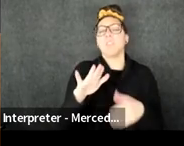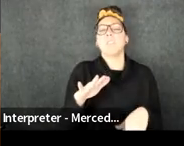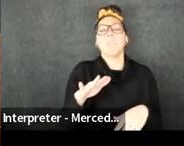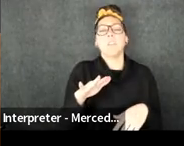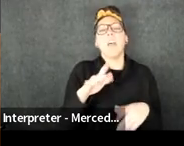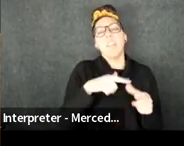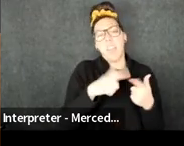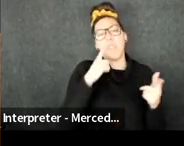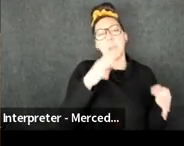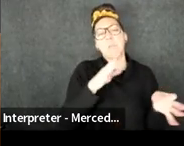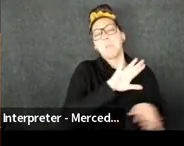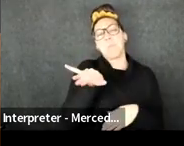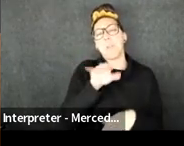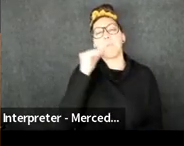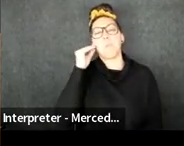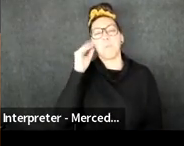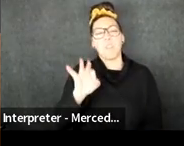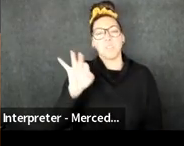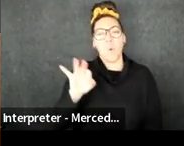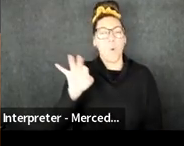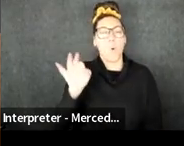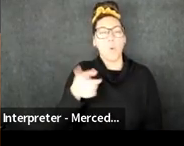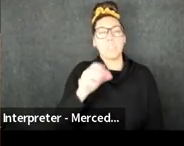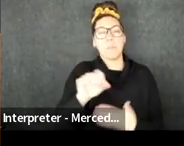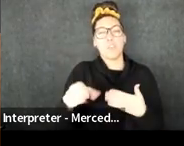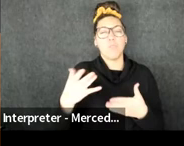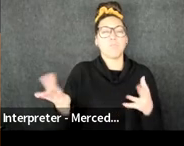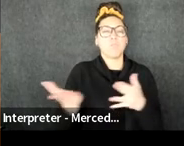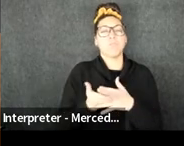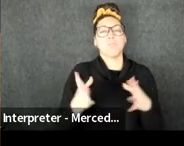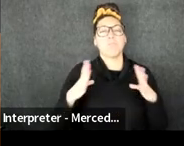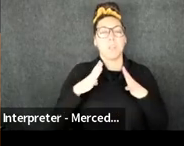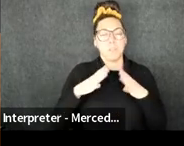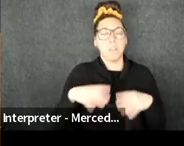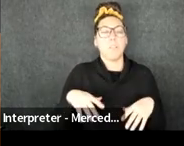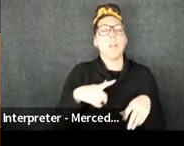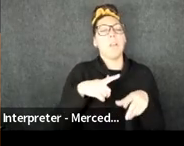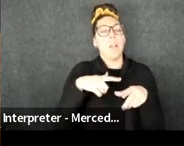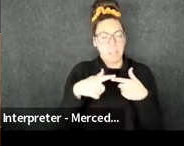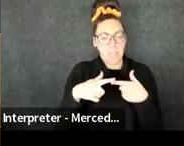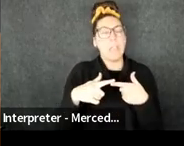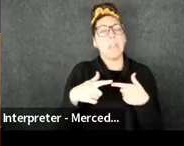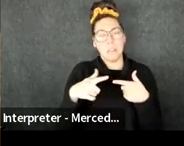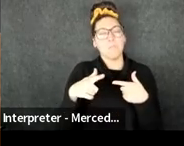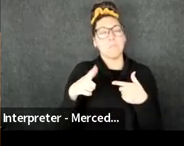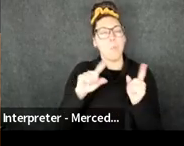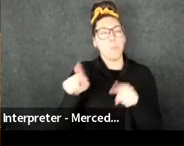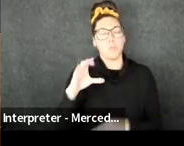I took a semester off and then I started schooling again at close to Music City.